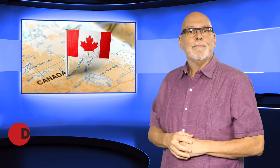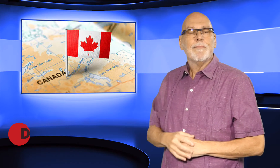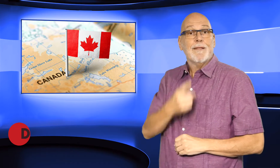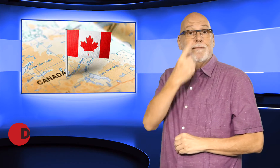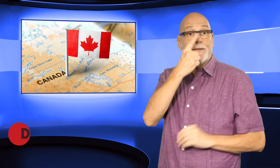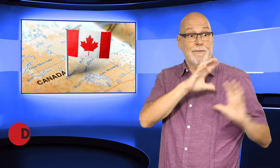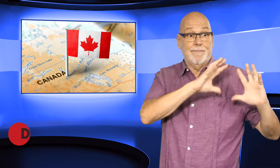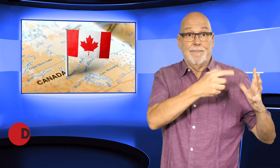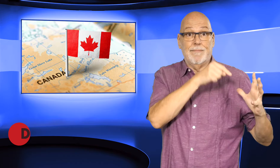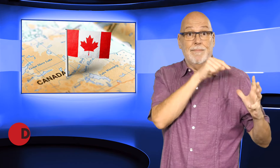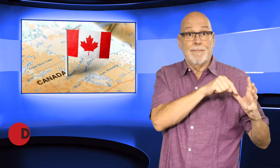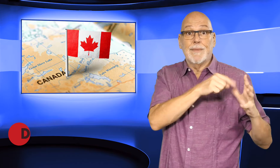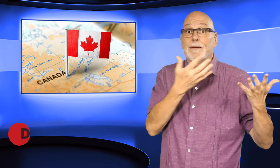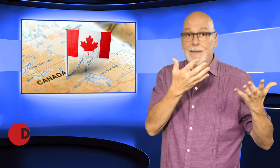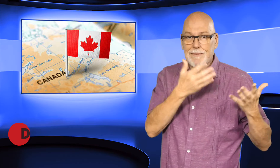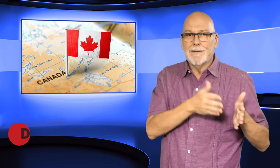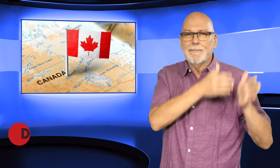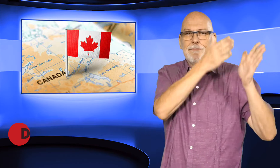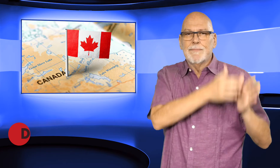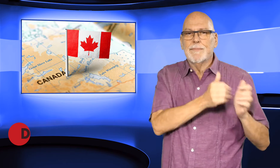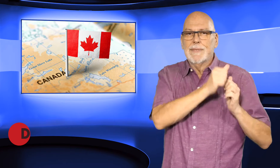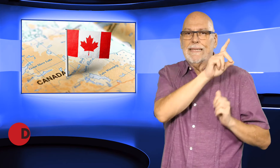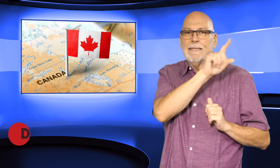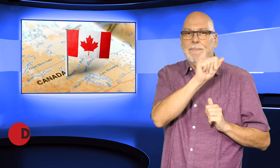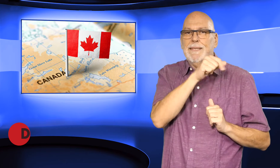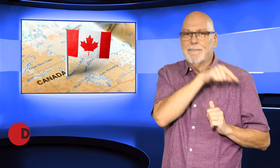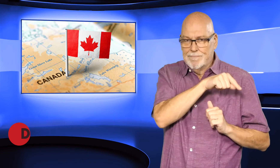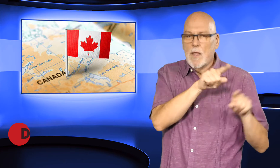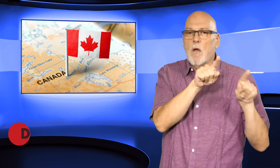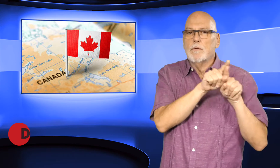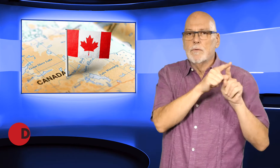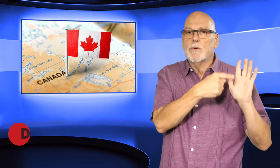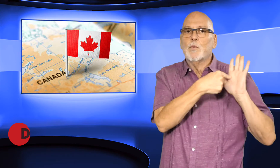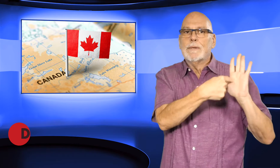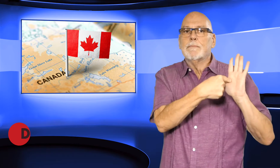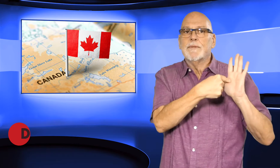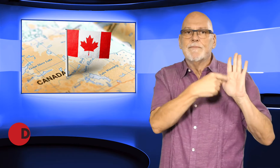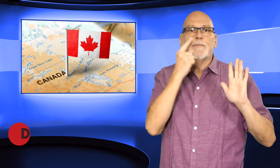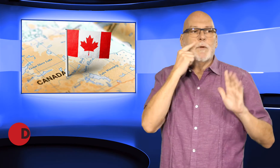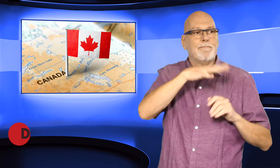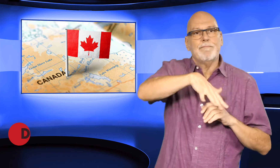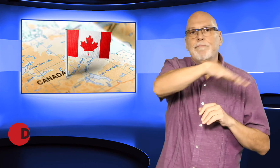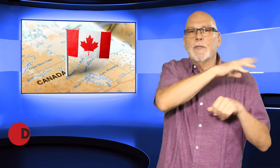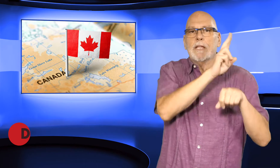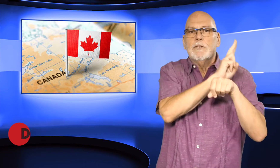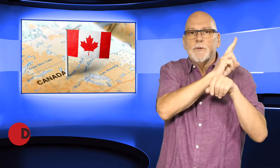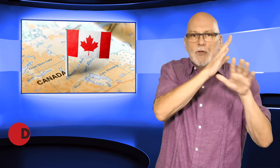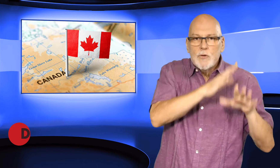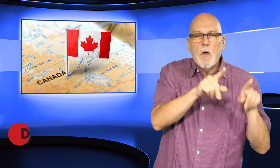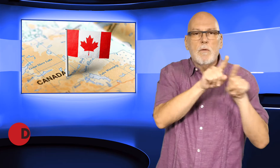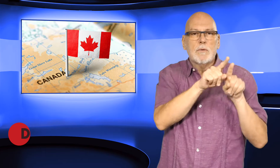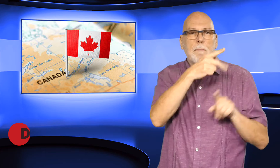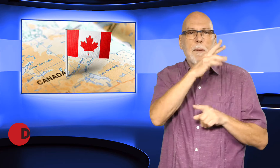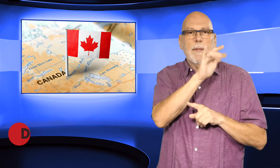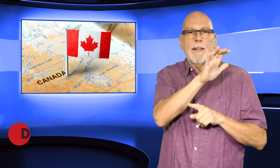1) Persons with disabilities and representatives of consumer